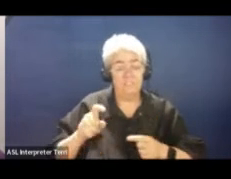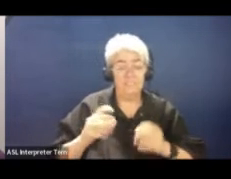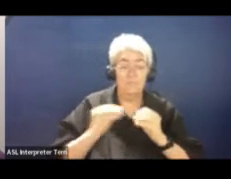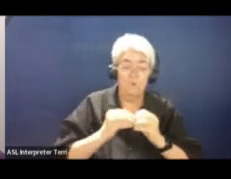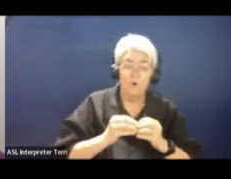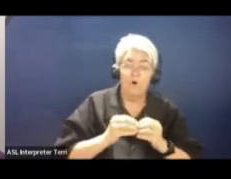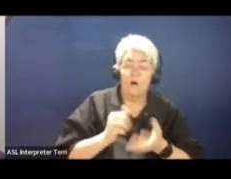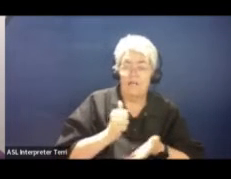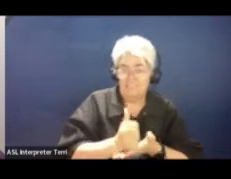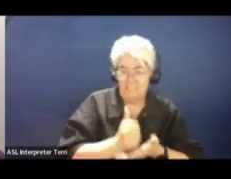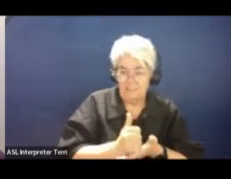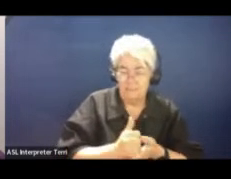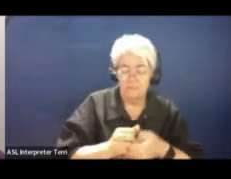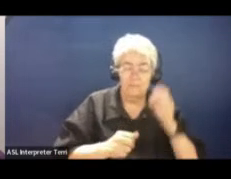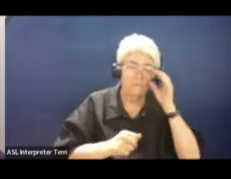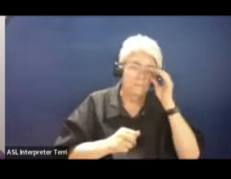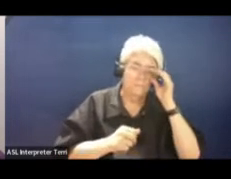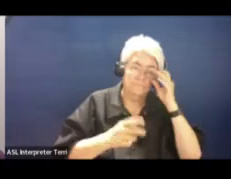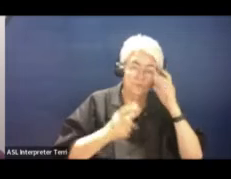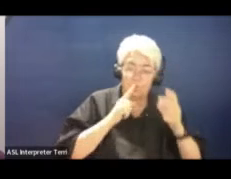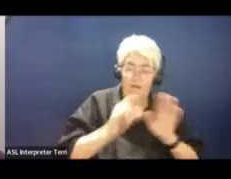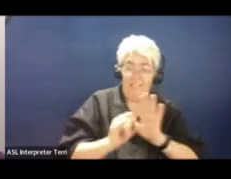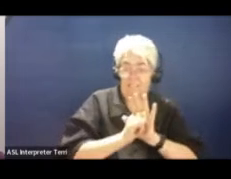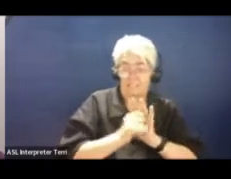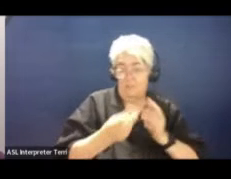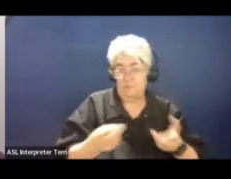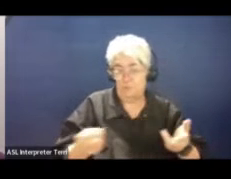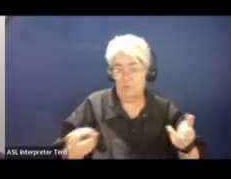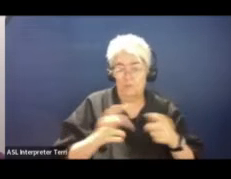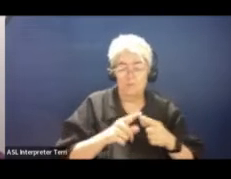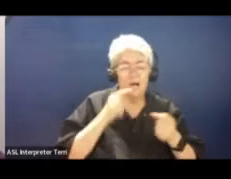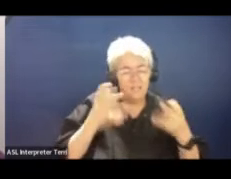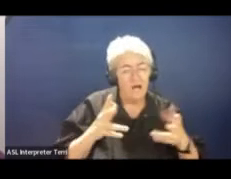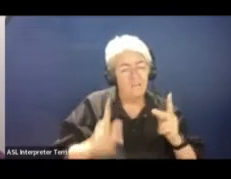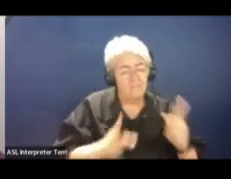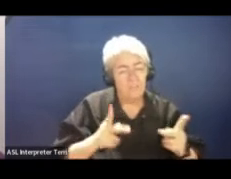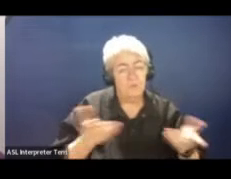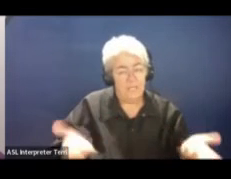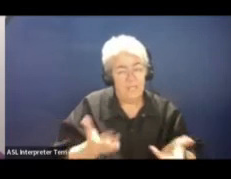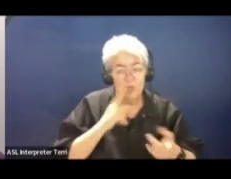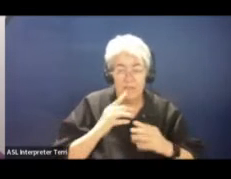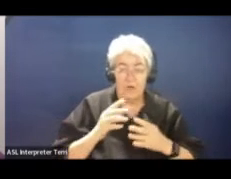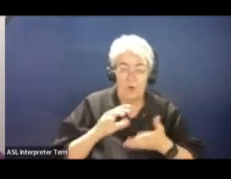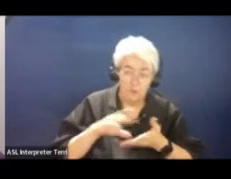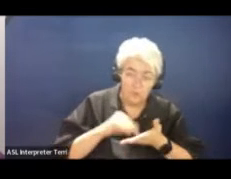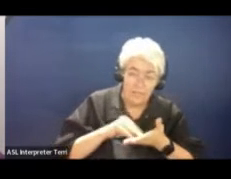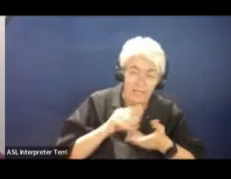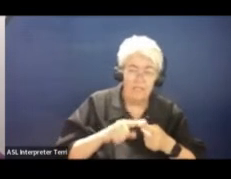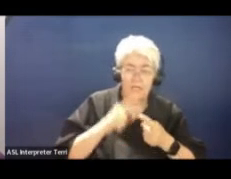their resources. I imagined that there are a lot of people here trained in motivational interviewing, and we love our